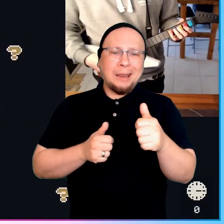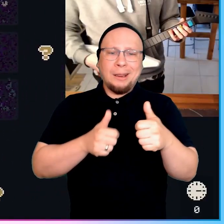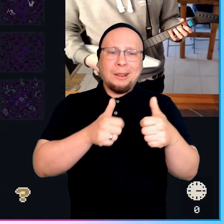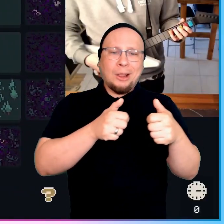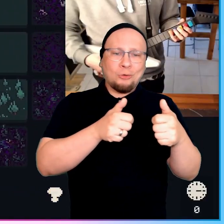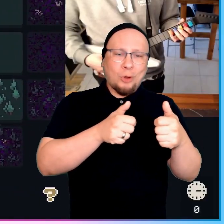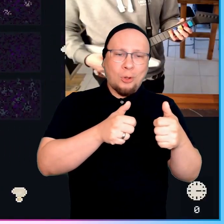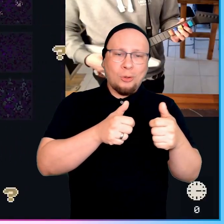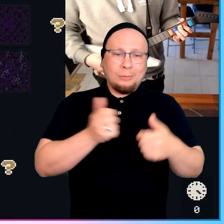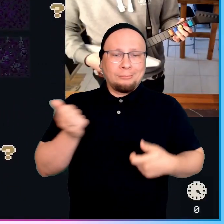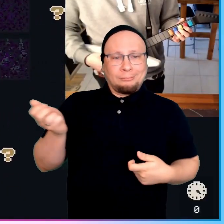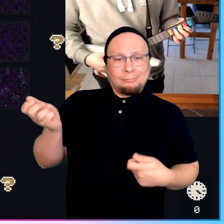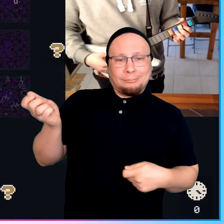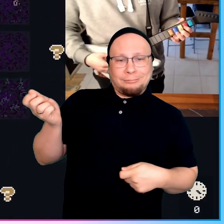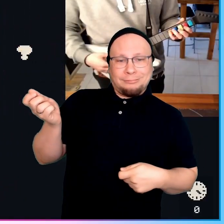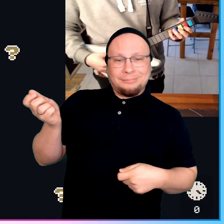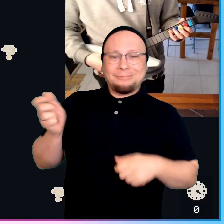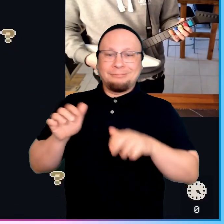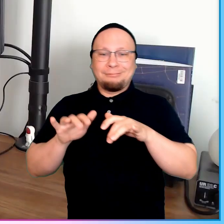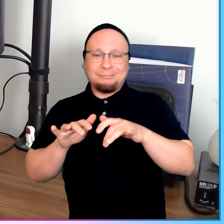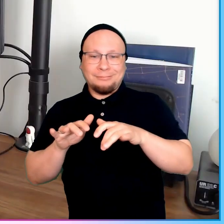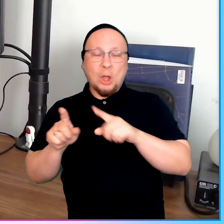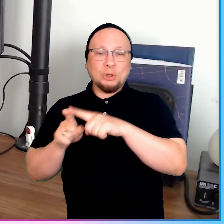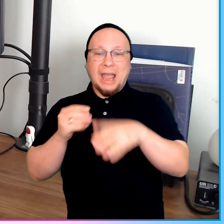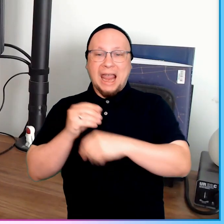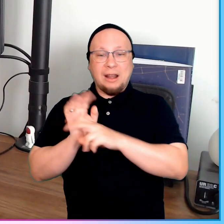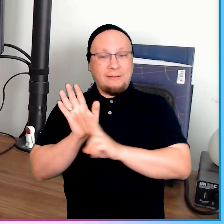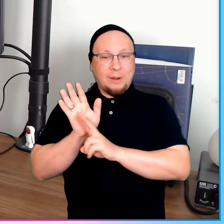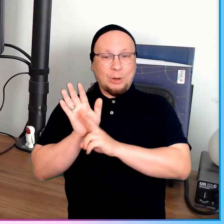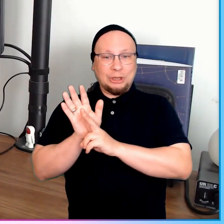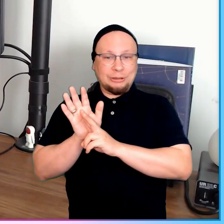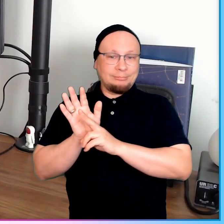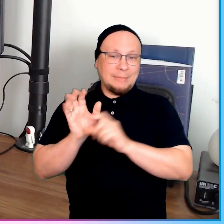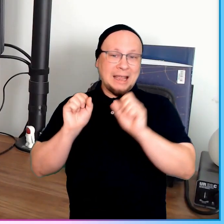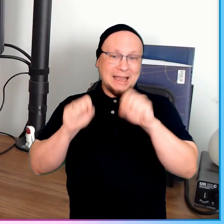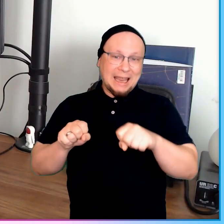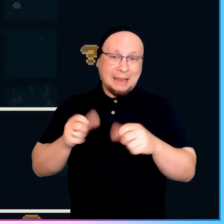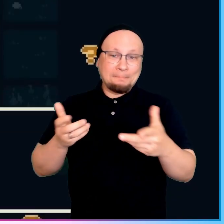You can also activate haptic feedback to better understand what’s happening in the game.